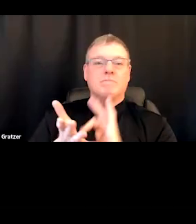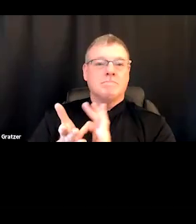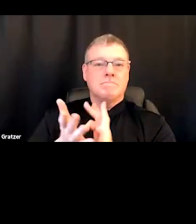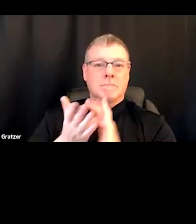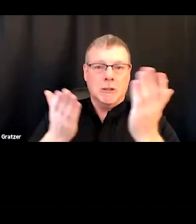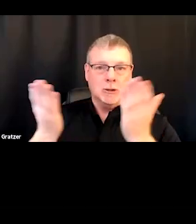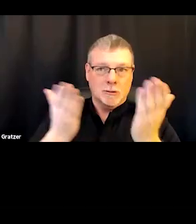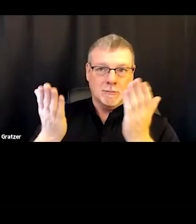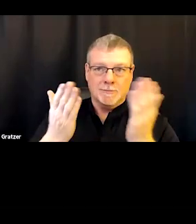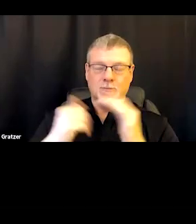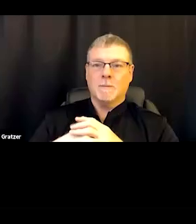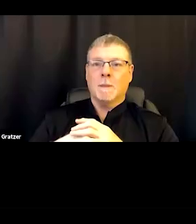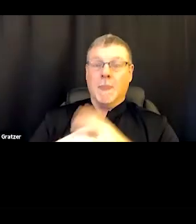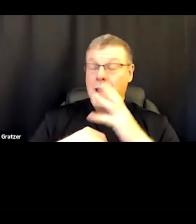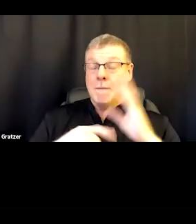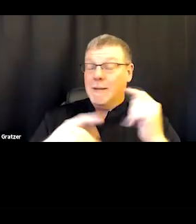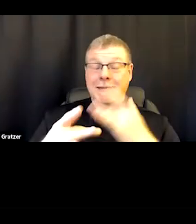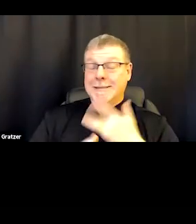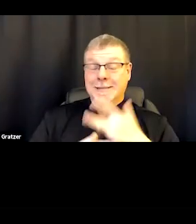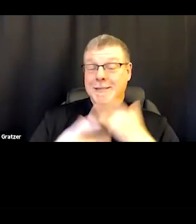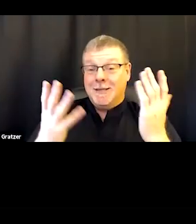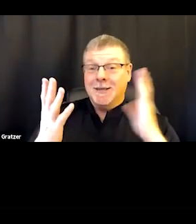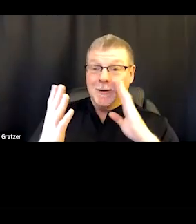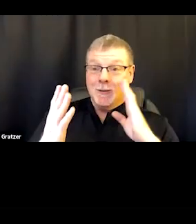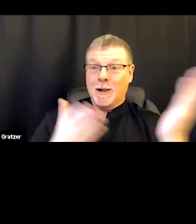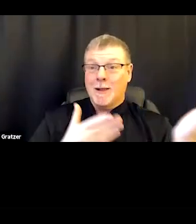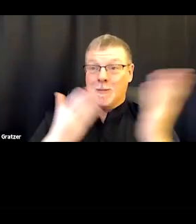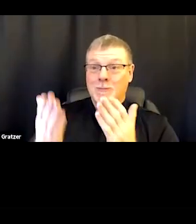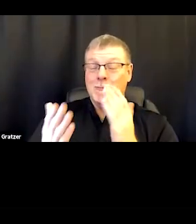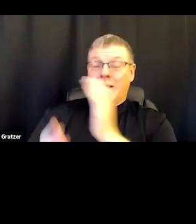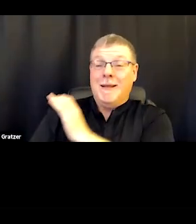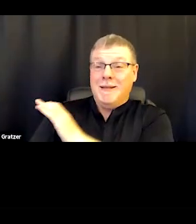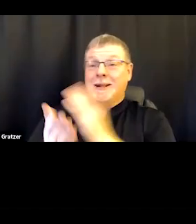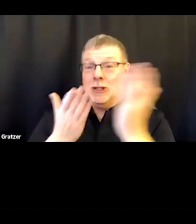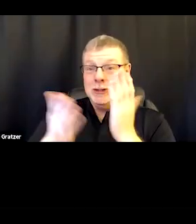but are excited to be bringing the clinical services in house.